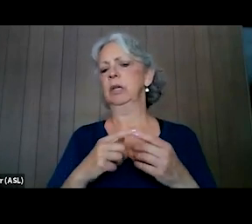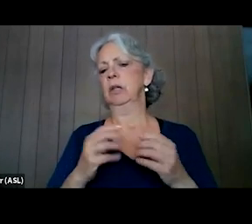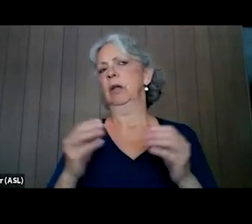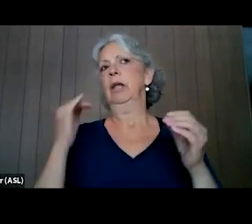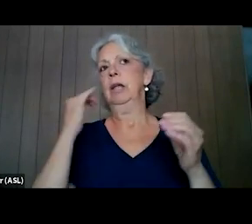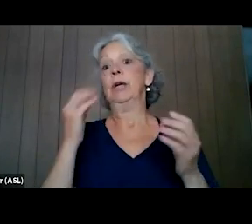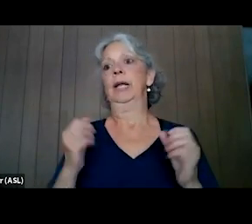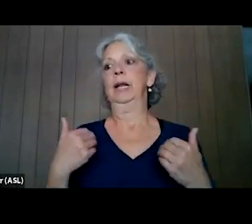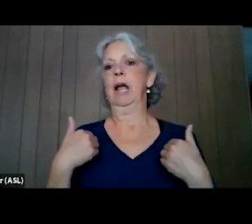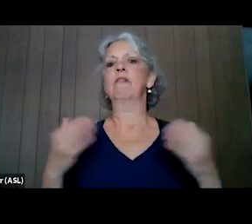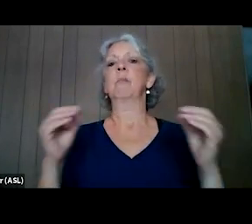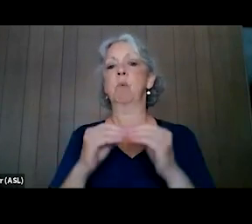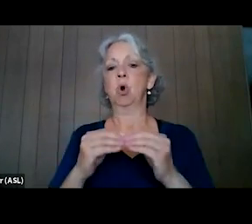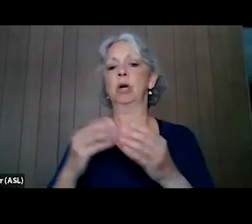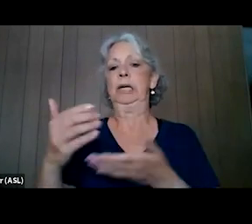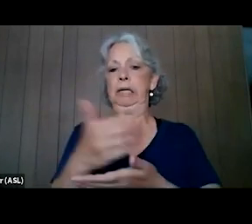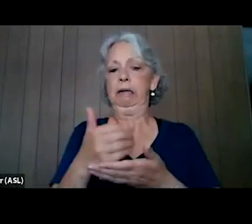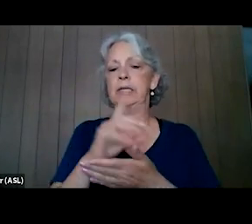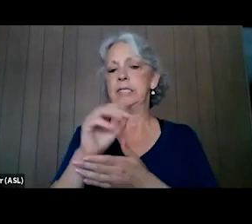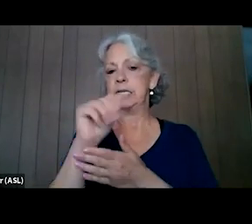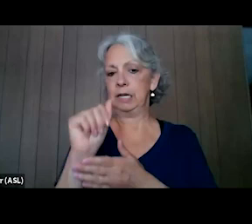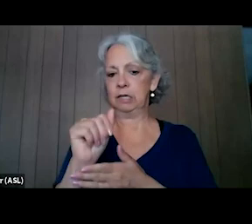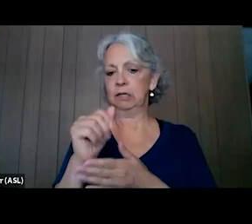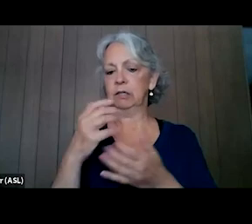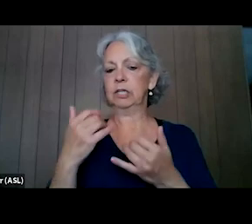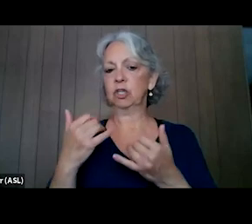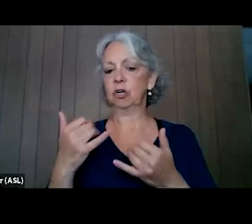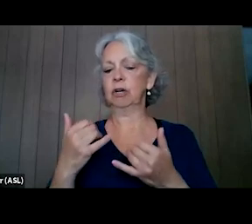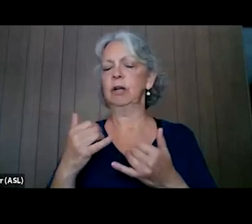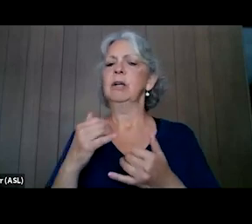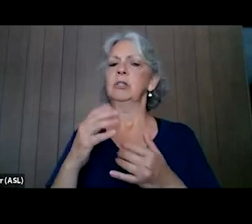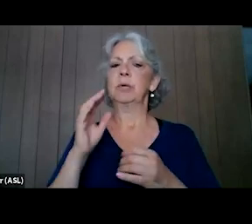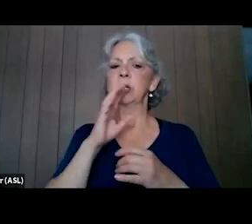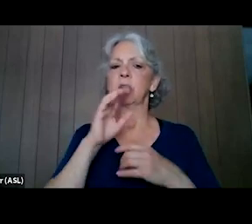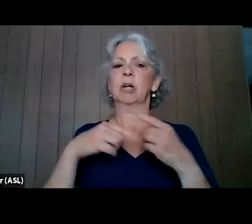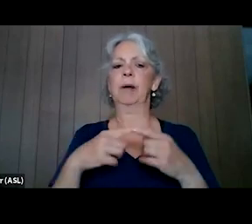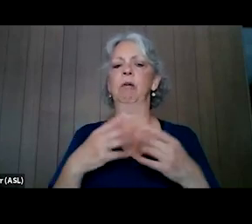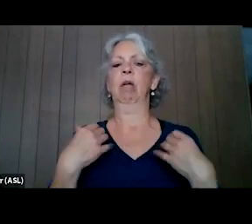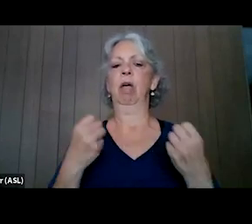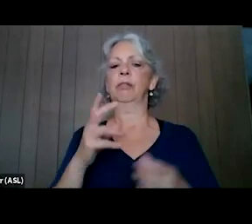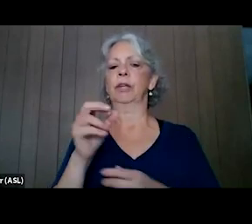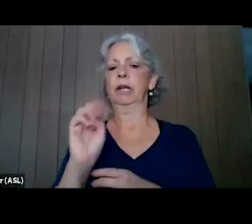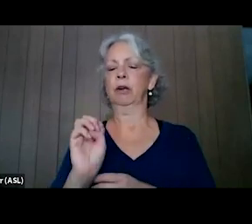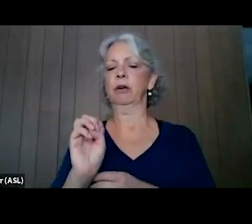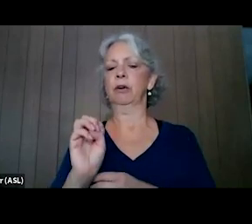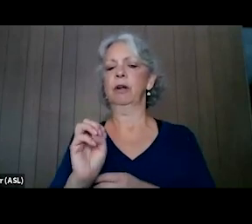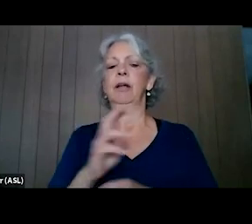that's more current. It's really important when we're talking about healthcare and hospitalization. So the healthcare system